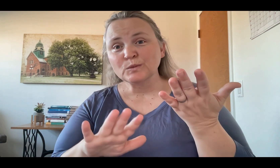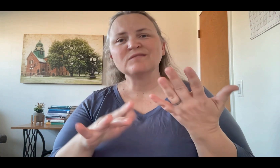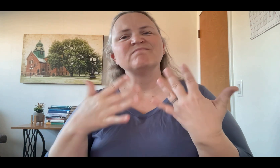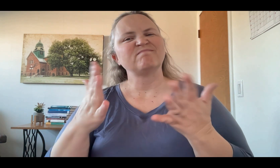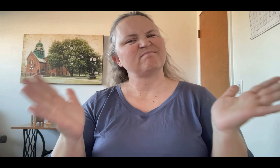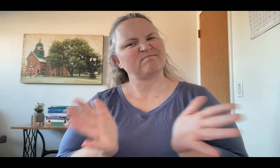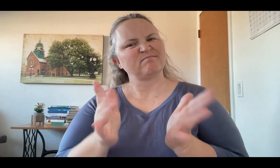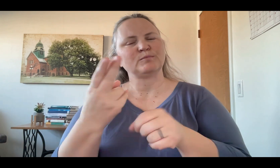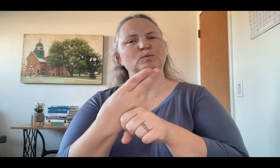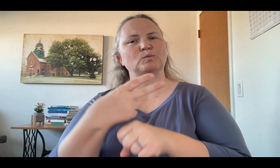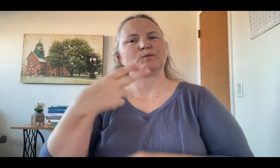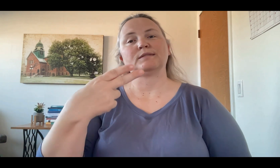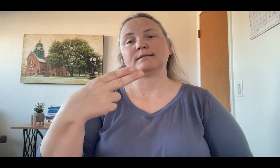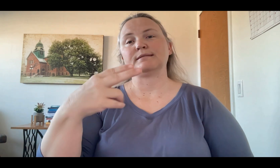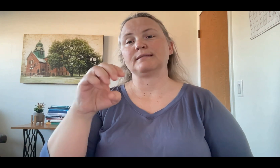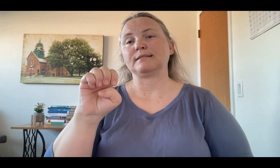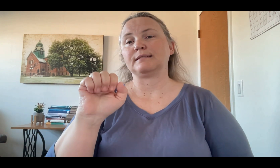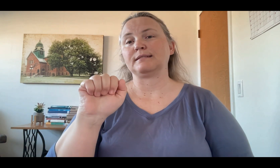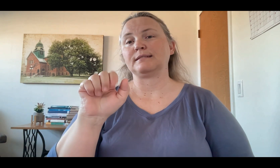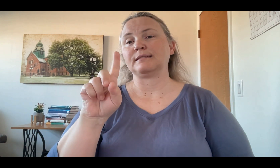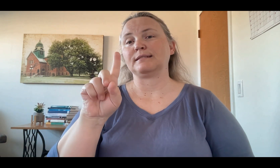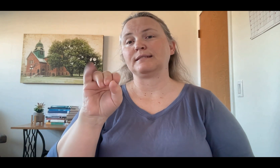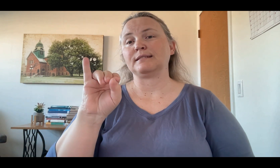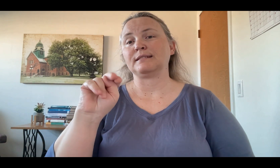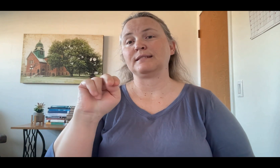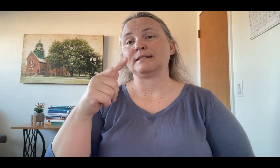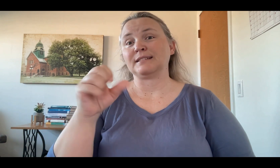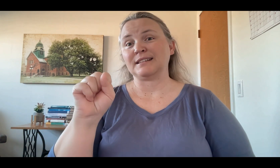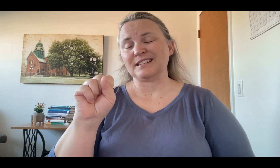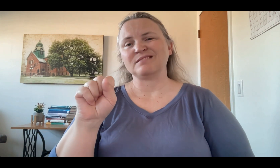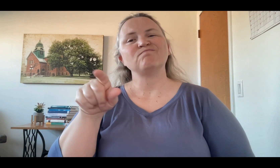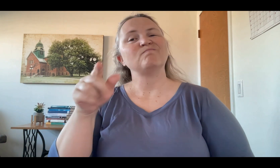use headings within the document that makes it more accessible for